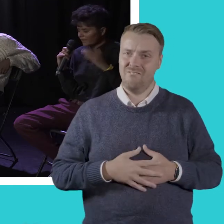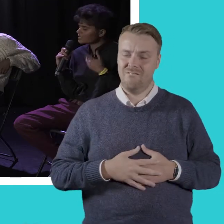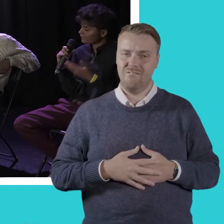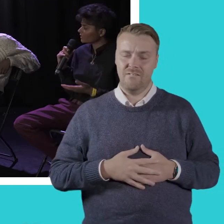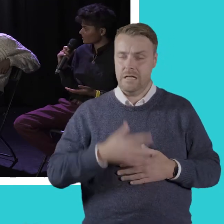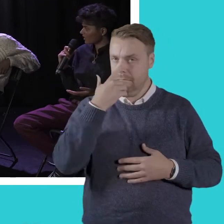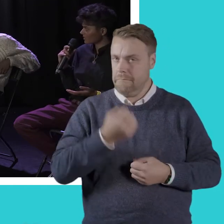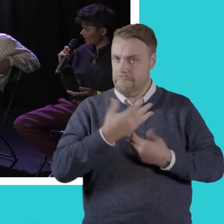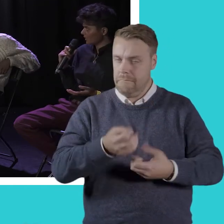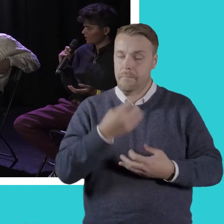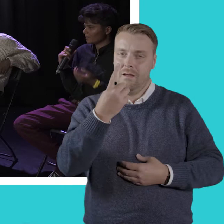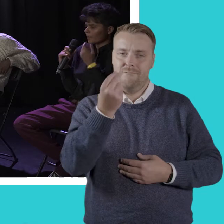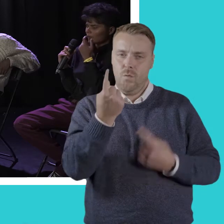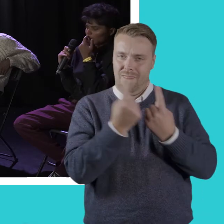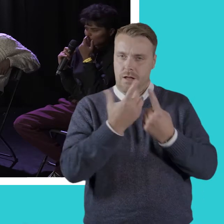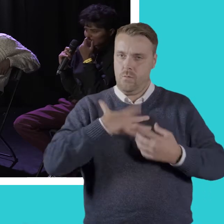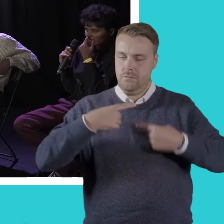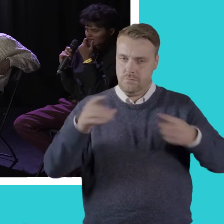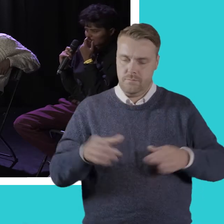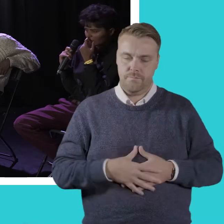think there's a few things I'd like to name here. One is that